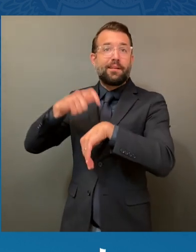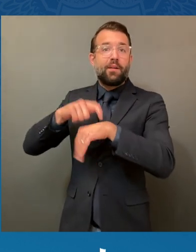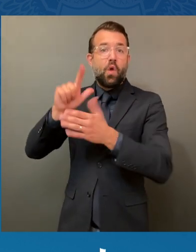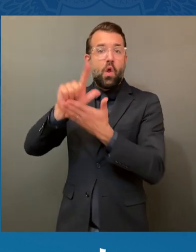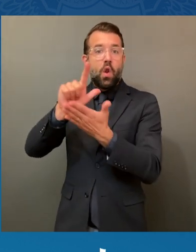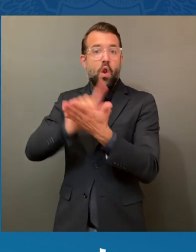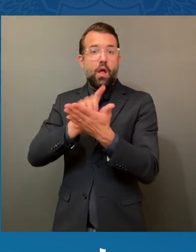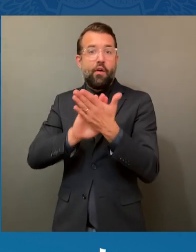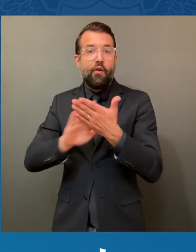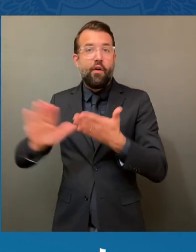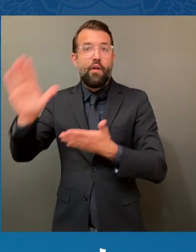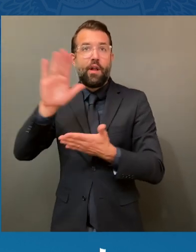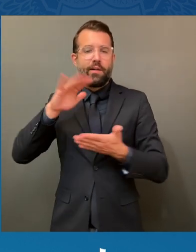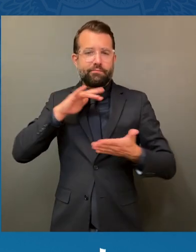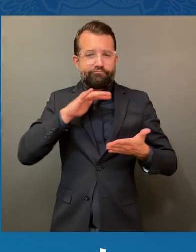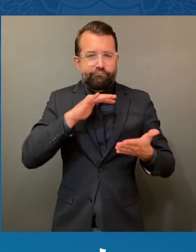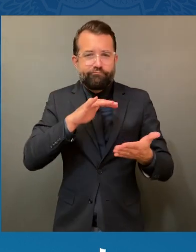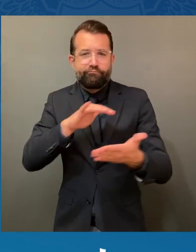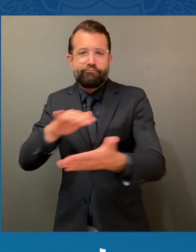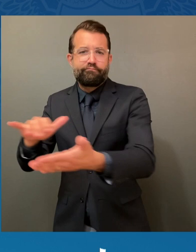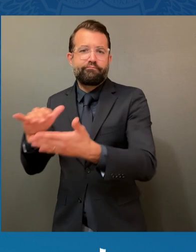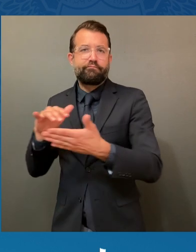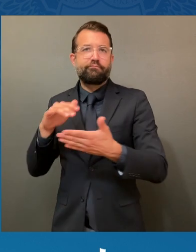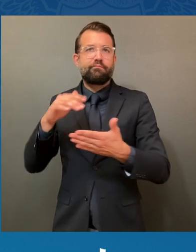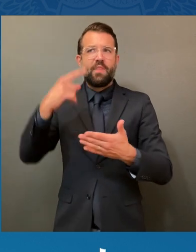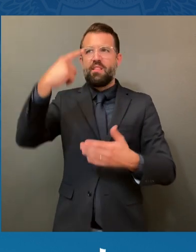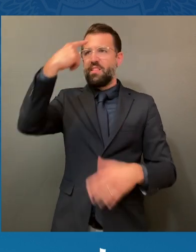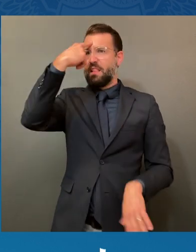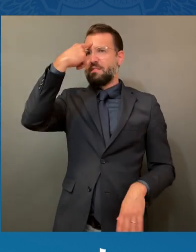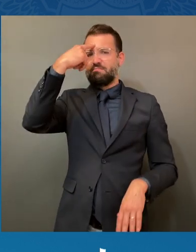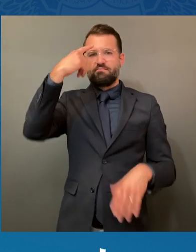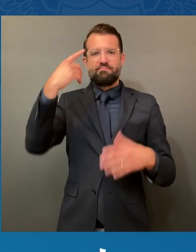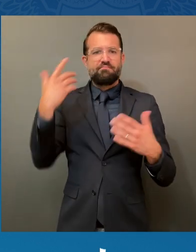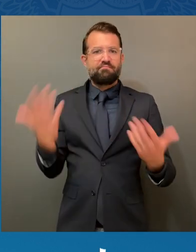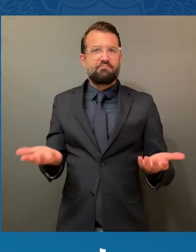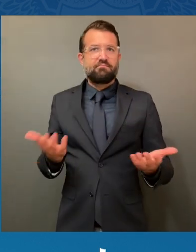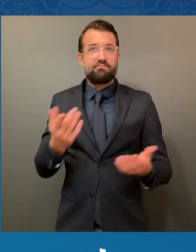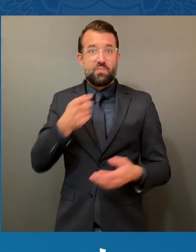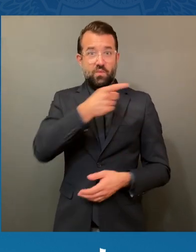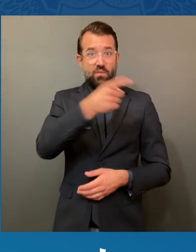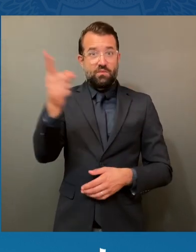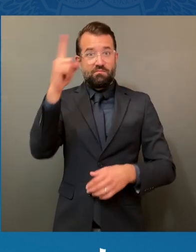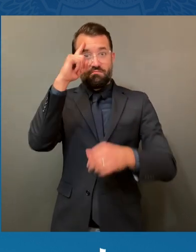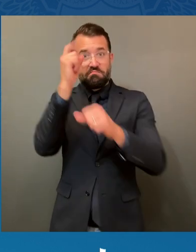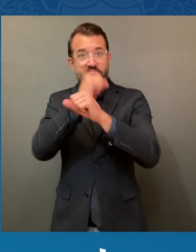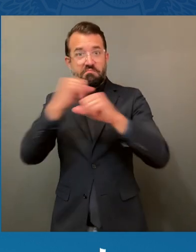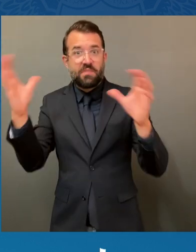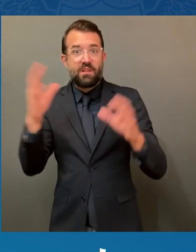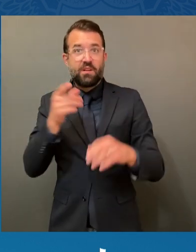Think about that. Could you have ever imagined that in our lifetime that would happen --